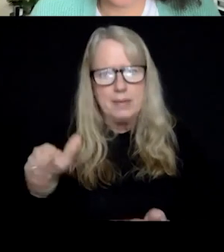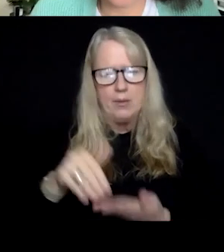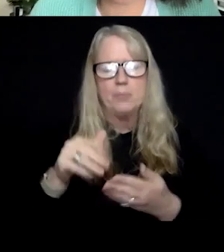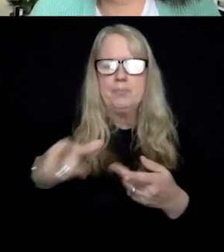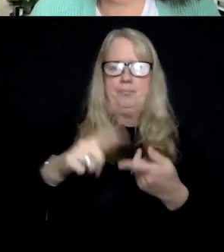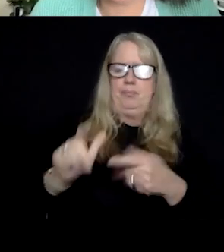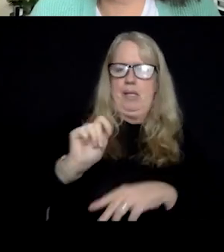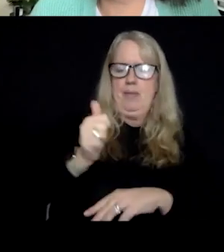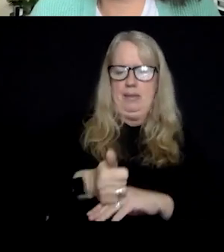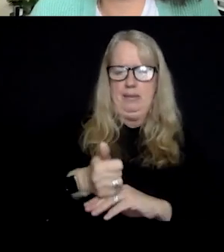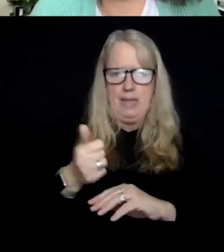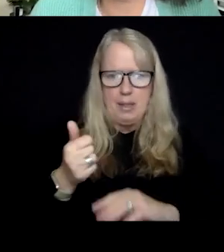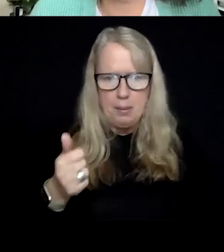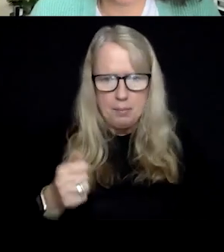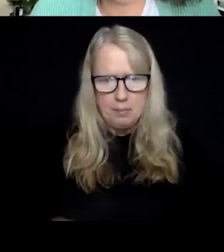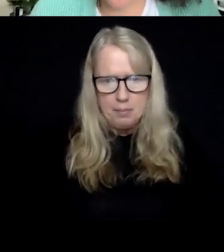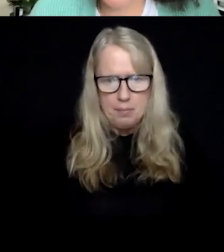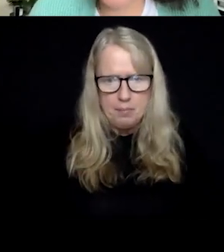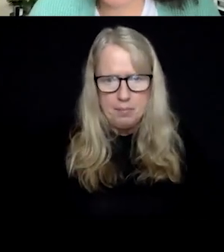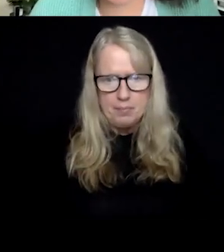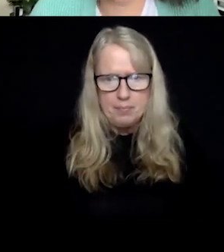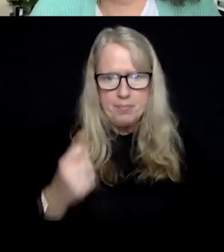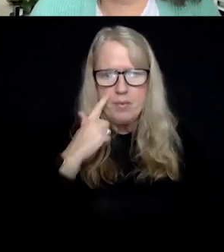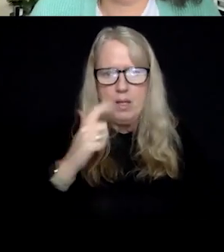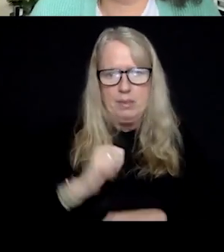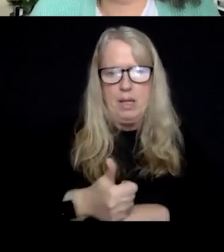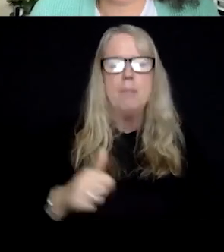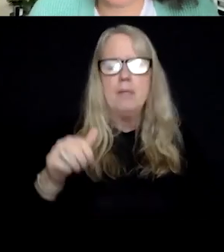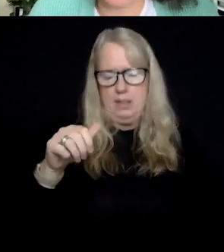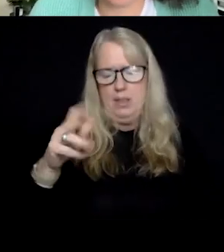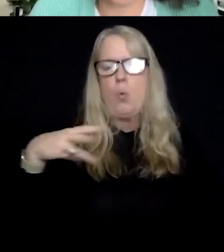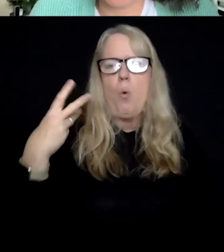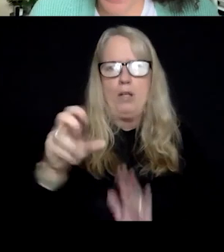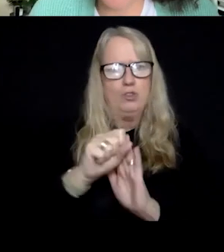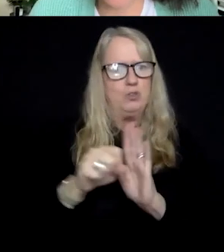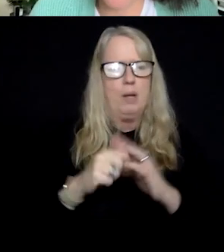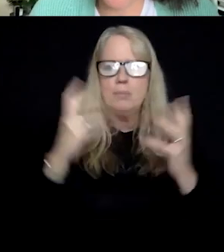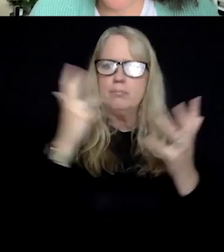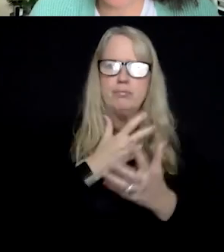THROUGH WASHINGTON STATE. IT IS A REALLY INCREDIBLY POWERFUL